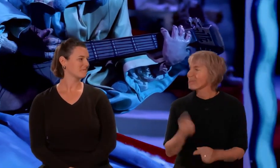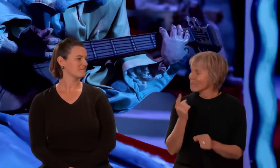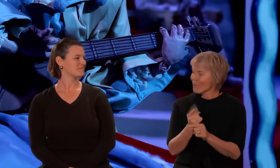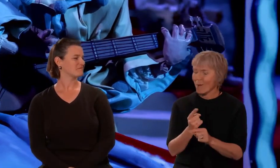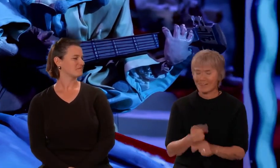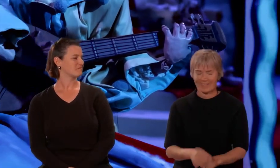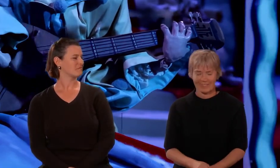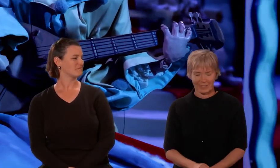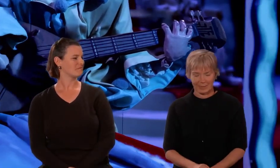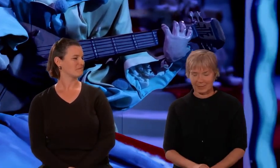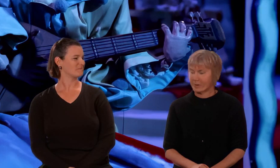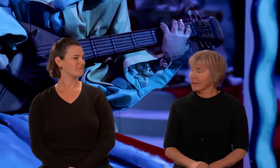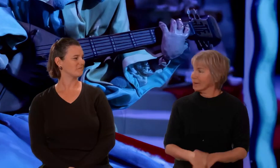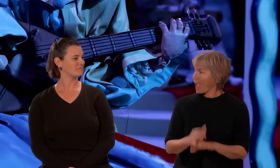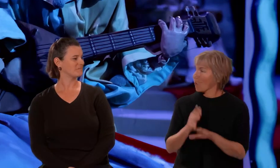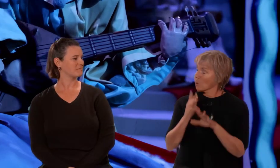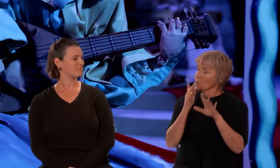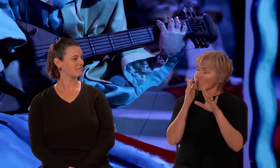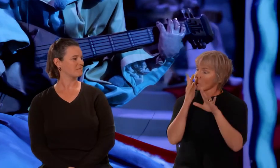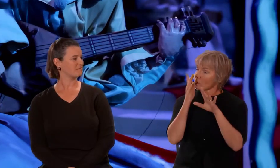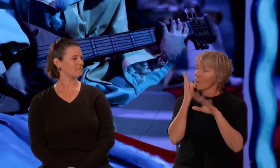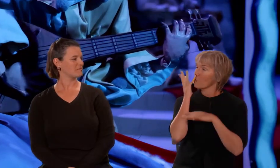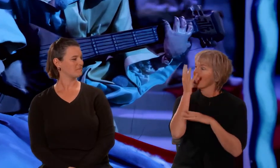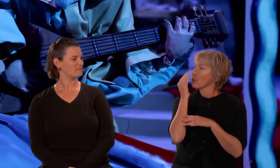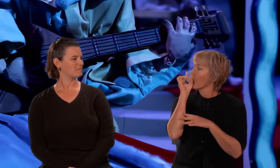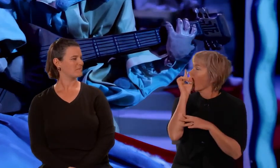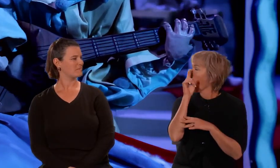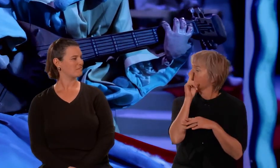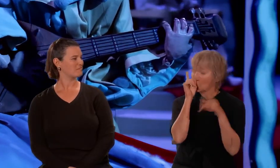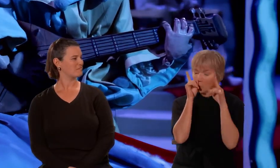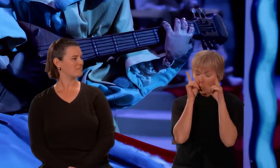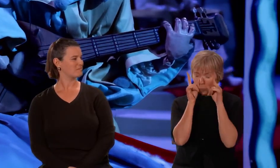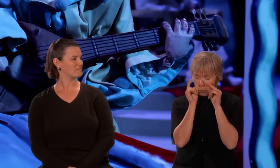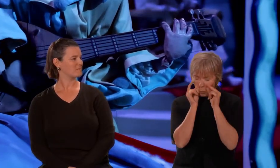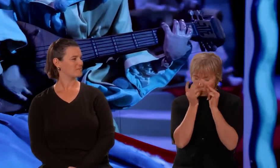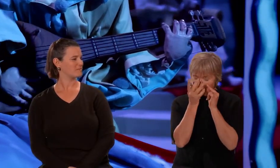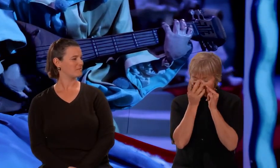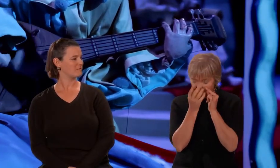Now, close your pretty eyes and try to sleep, while I strum a tune on my lute.